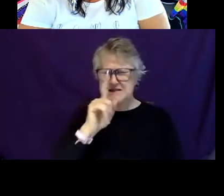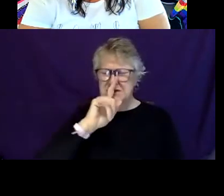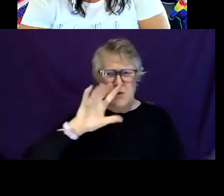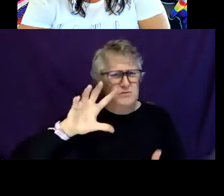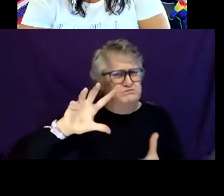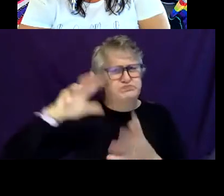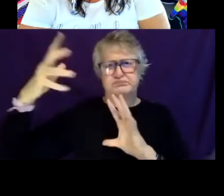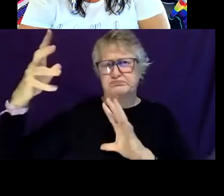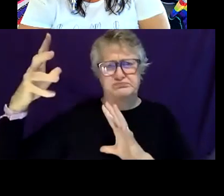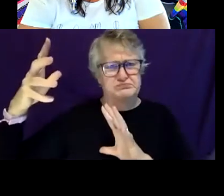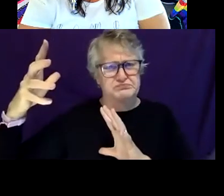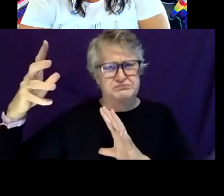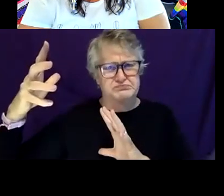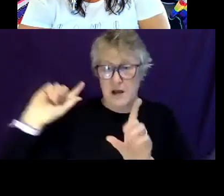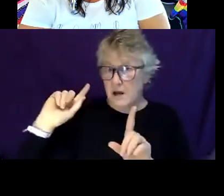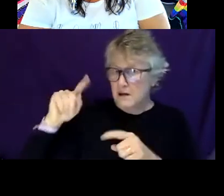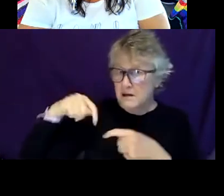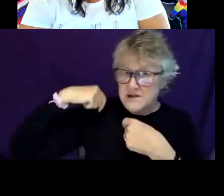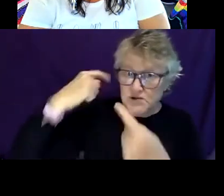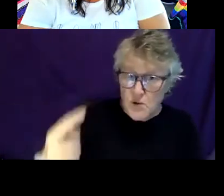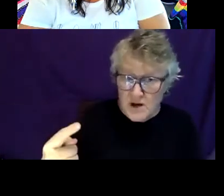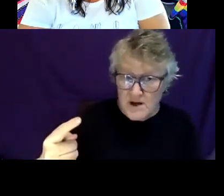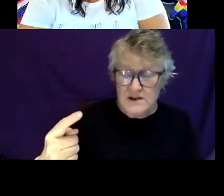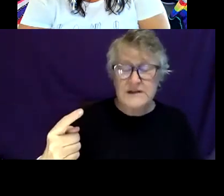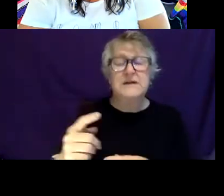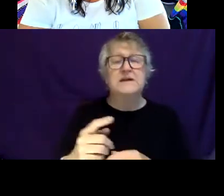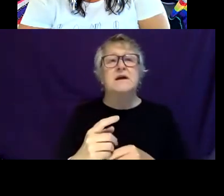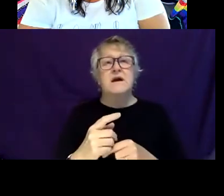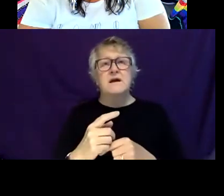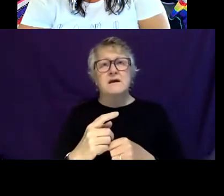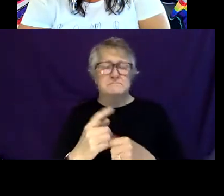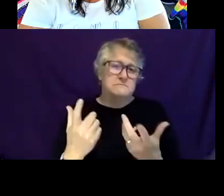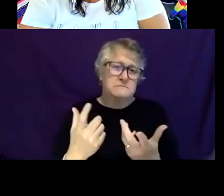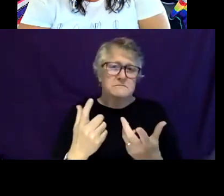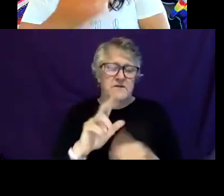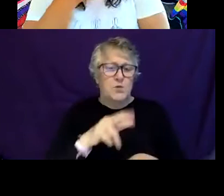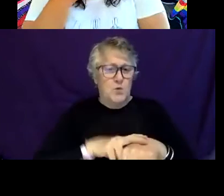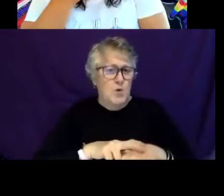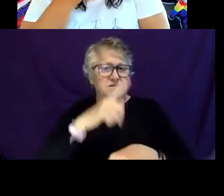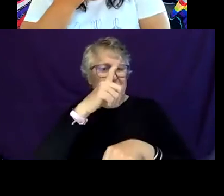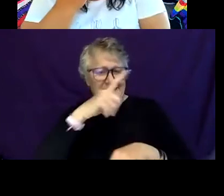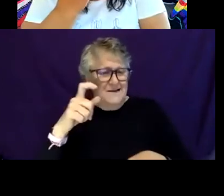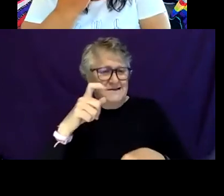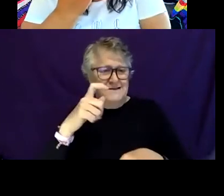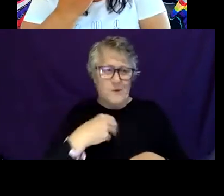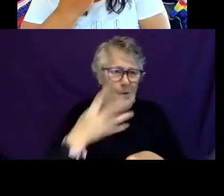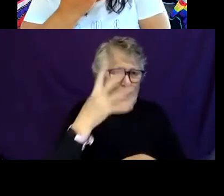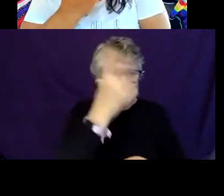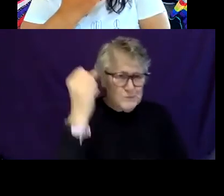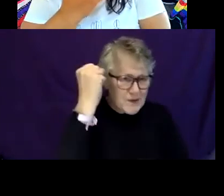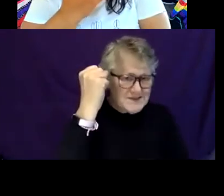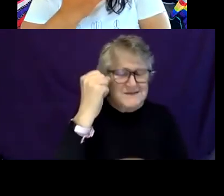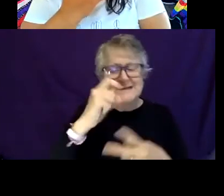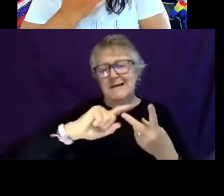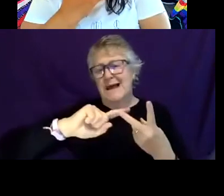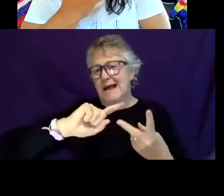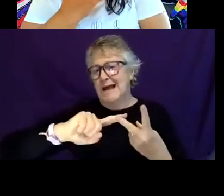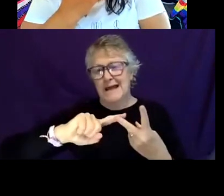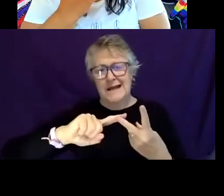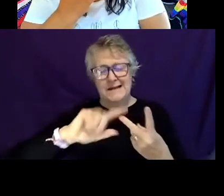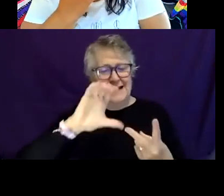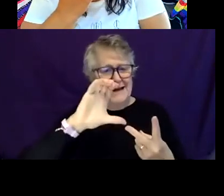to colonialism, genocide, white supremacy, and capitalism but what are the,